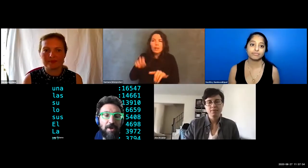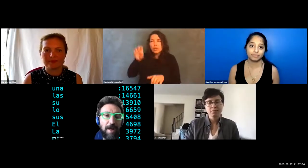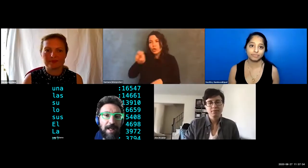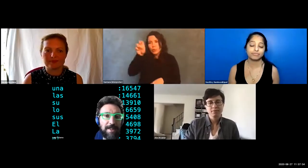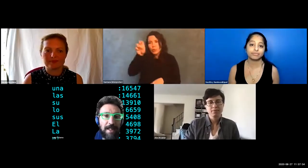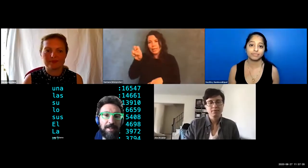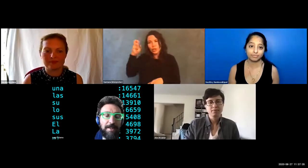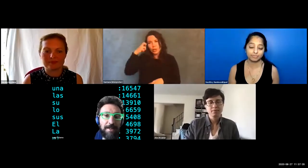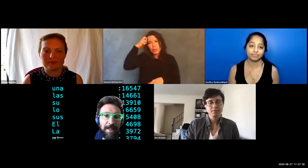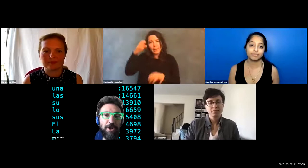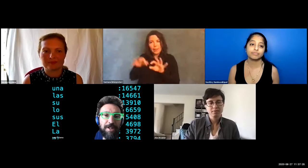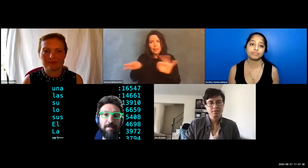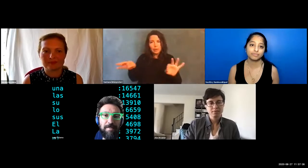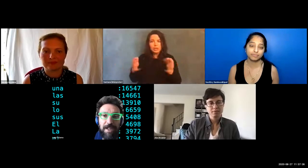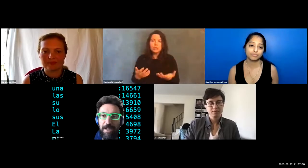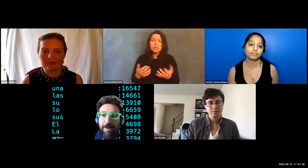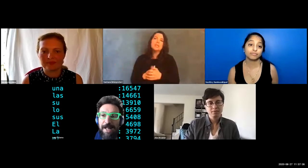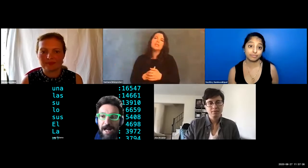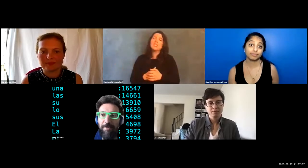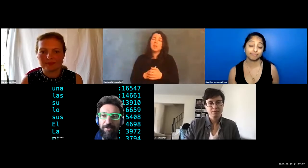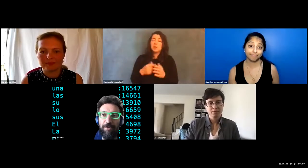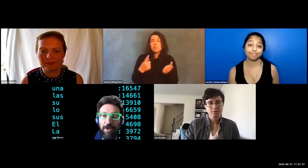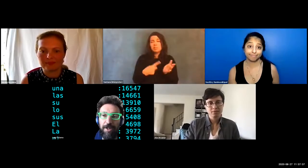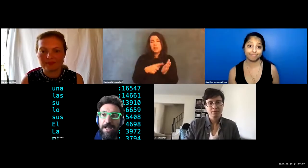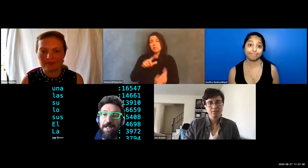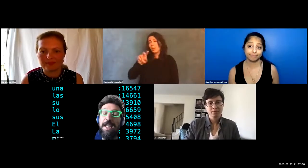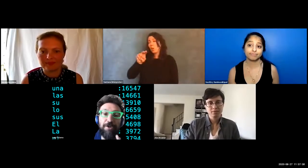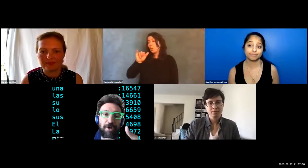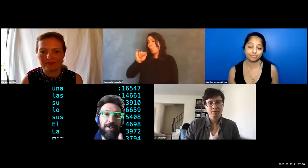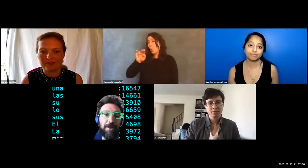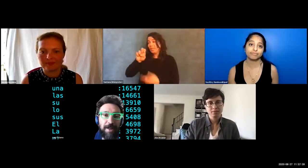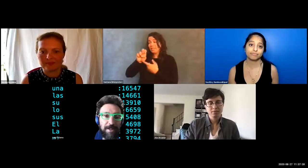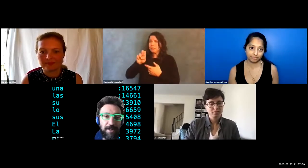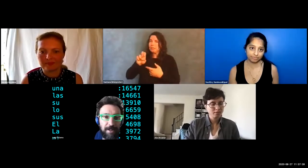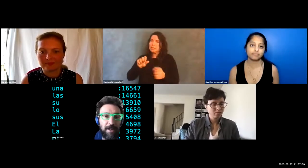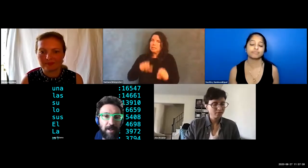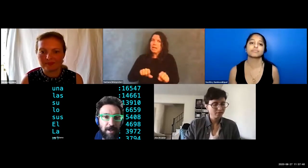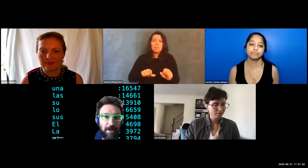So I guess that noise can be really harmful in cross-linguistic investigations.